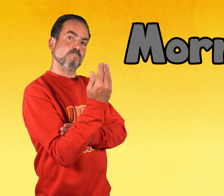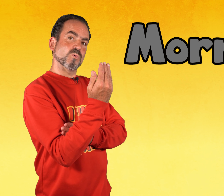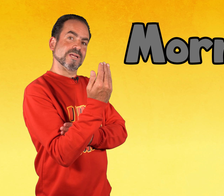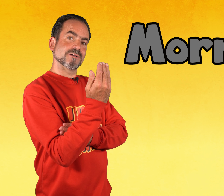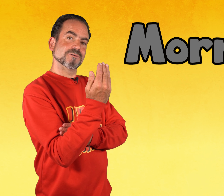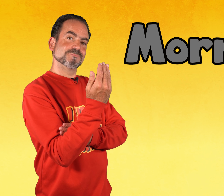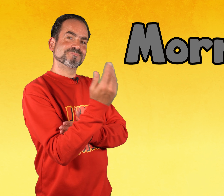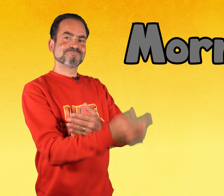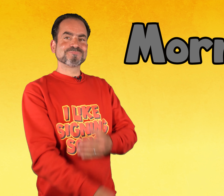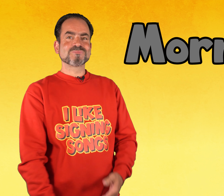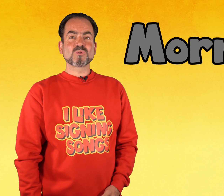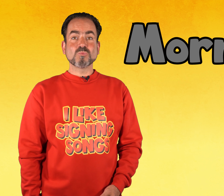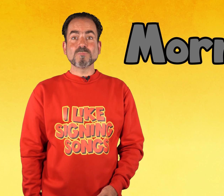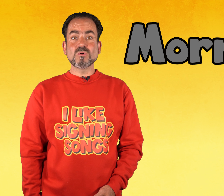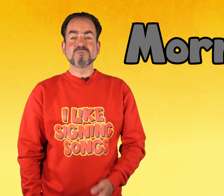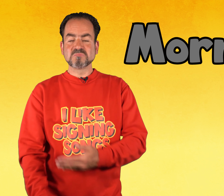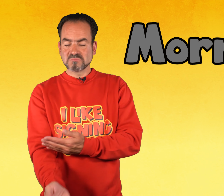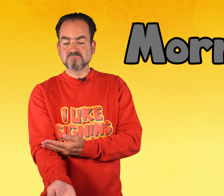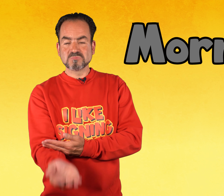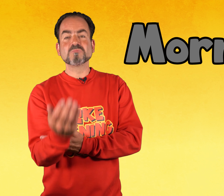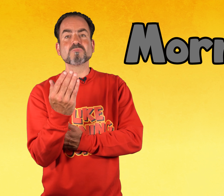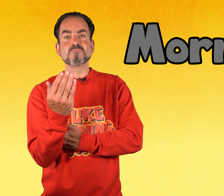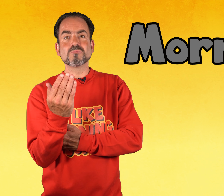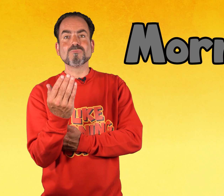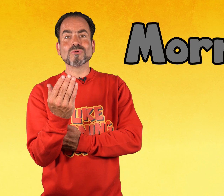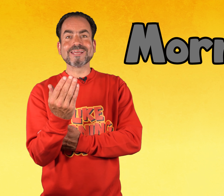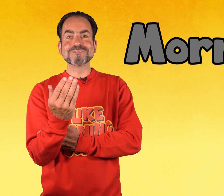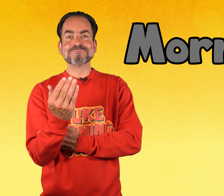Morning. One more. Morning.